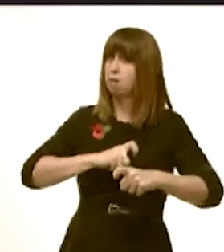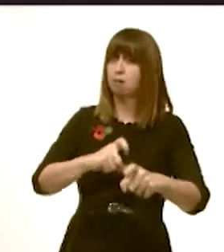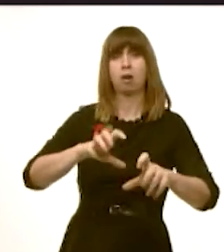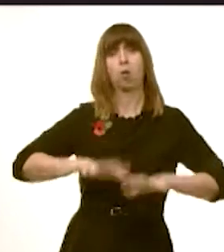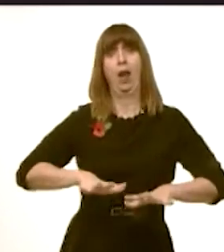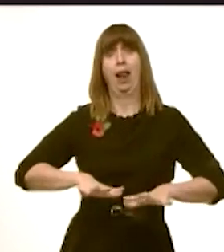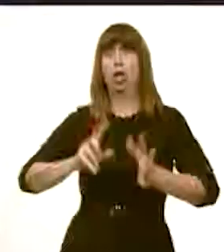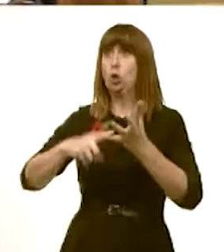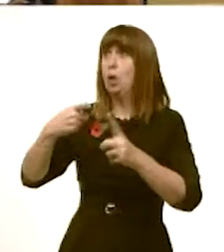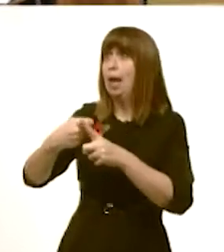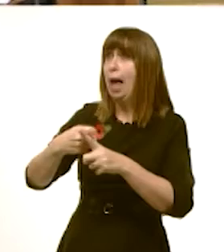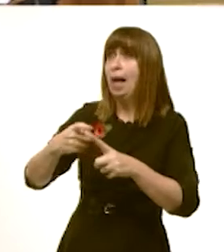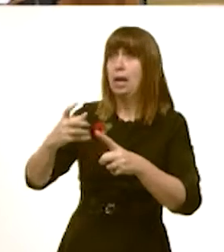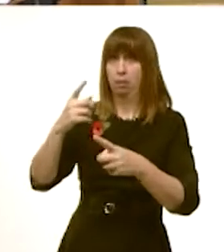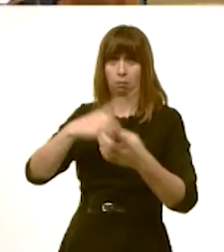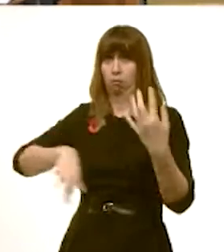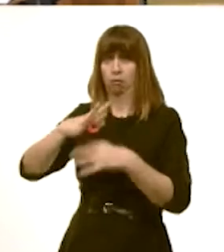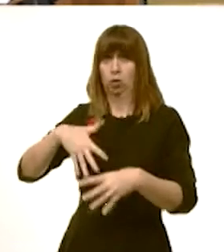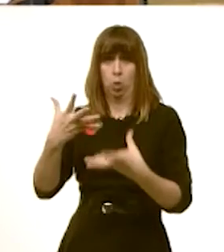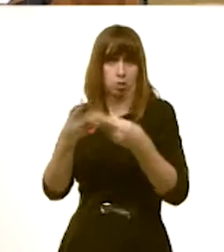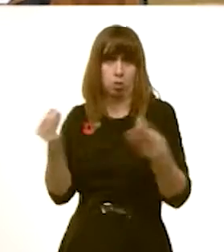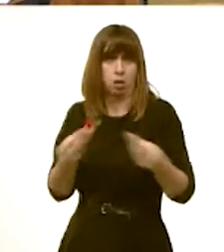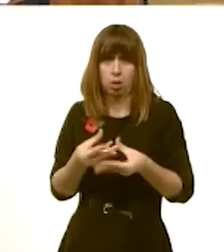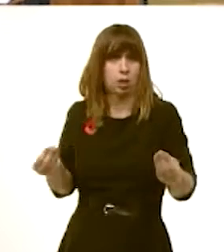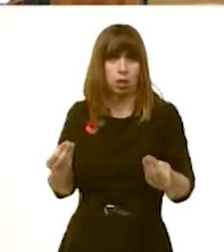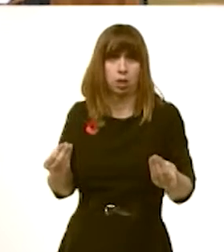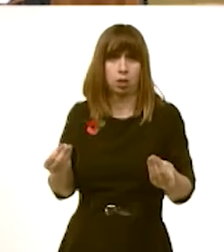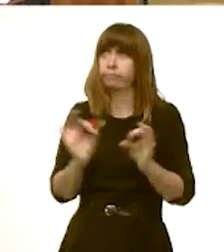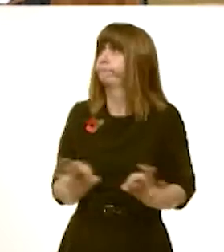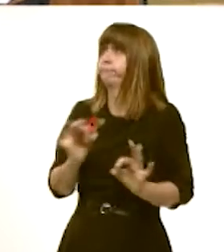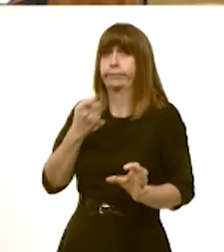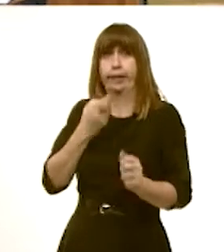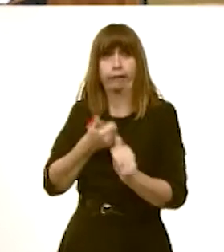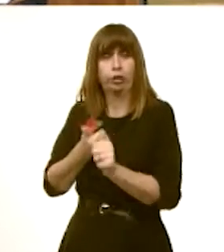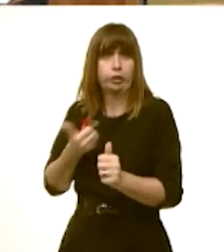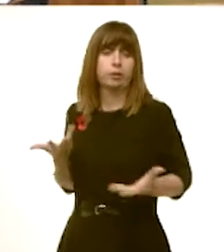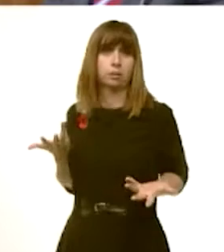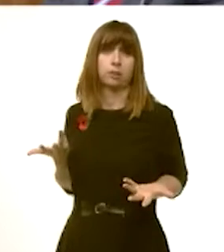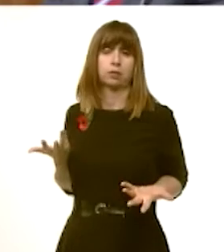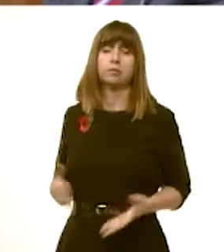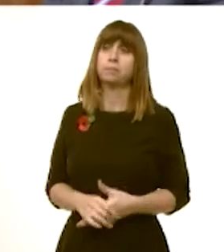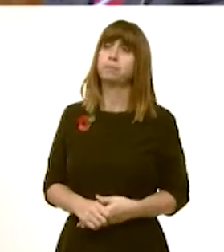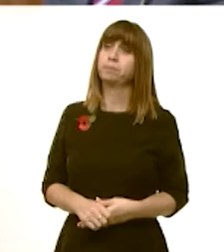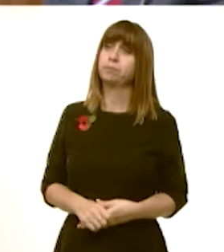within the UK? Carwyn Jones: Well, you do get the impression, listening to the responsible Minister in Westminster,